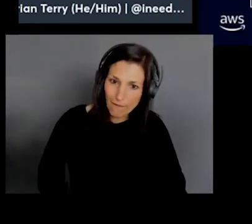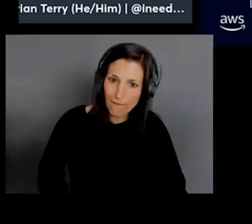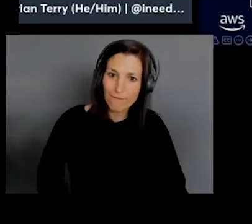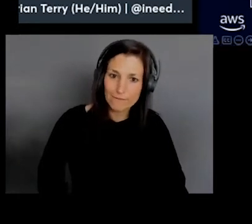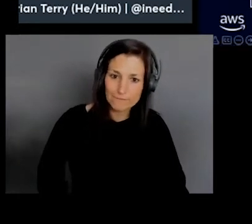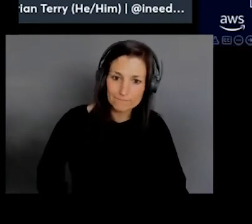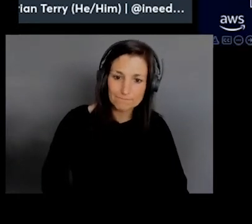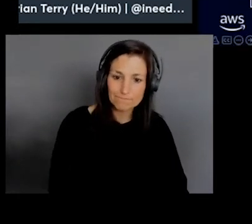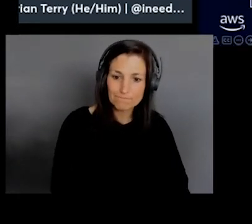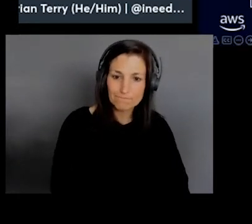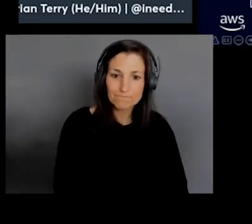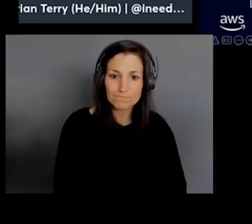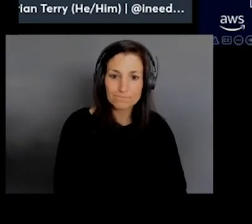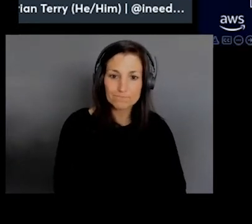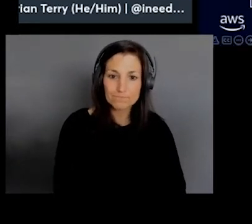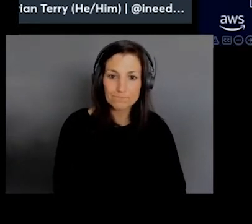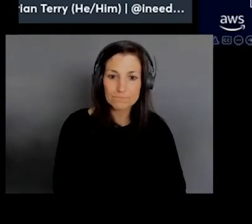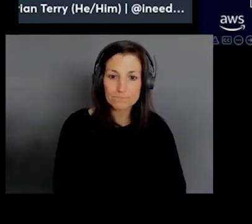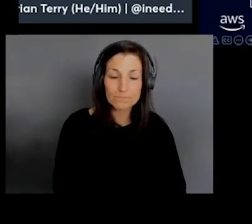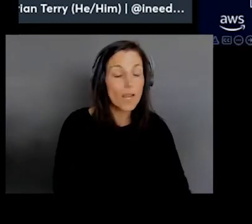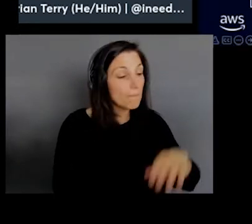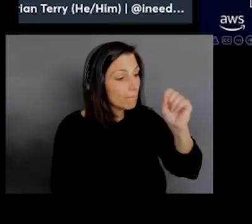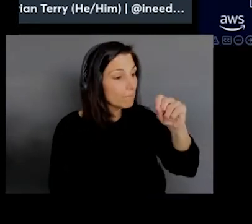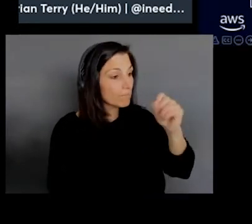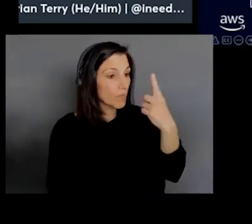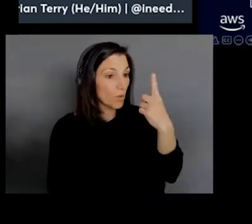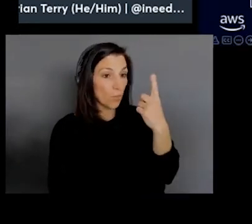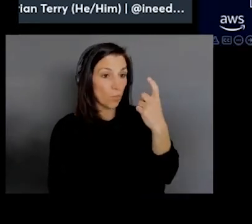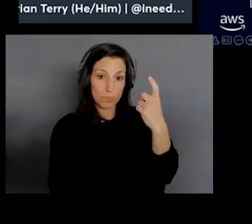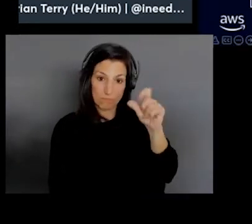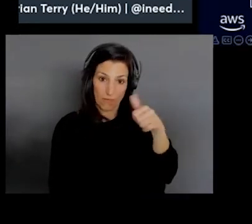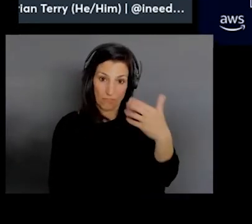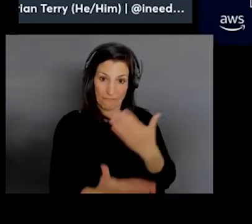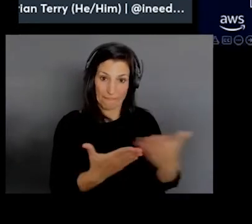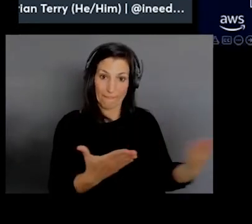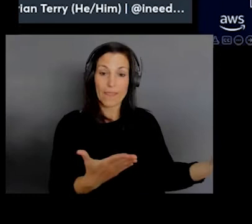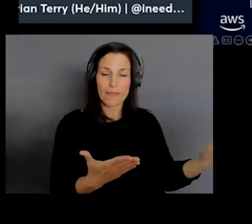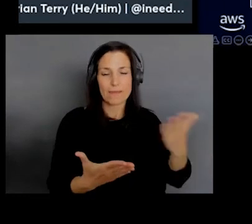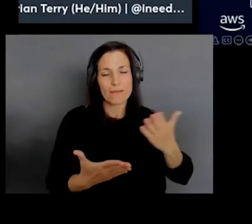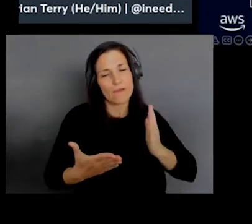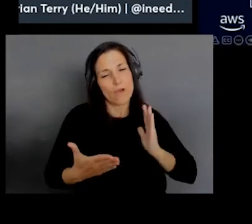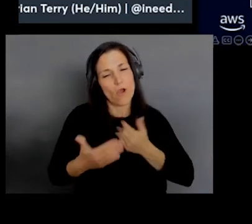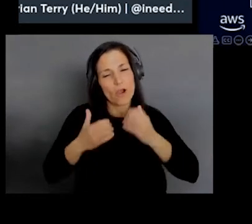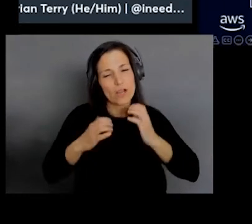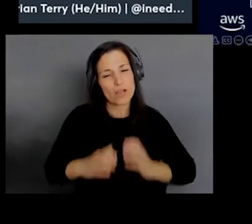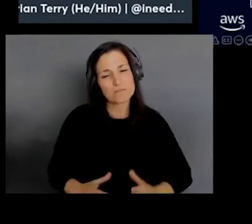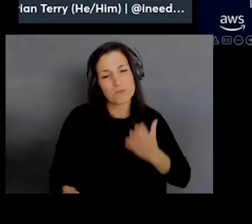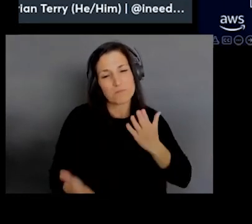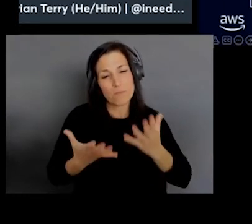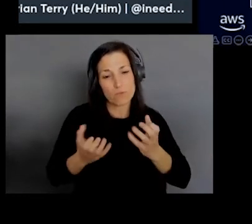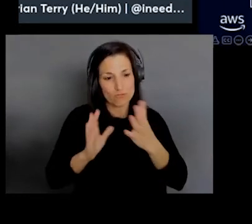And so one of the other things too, is our customers sometimes will want to optionally replicate that data to the other region,